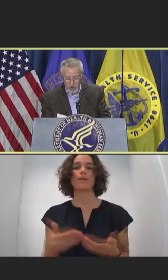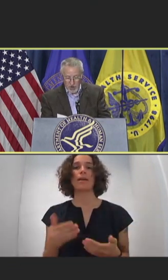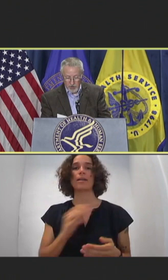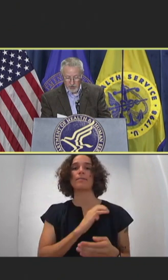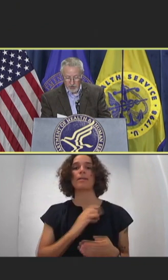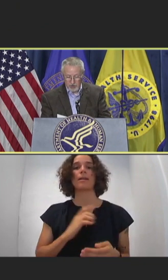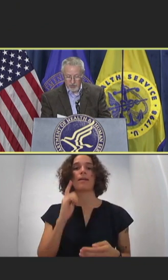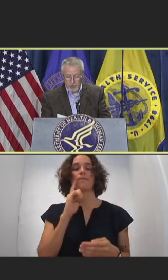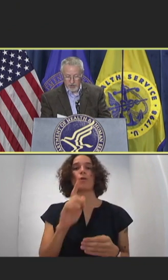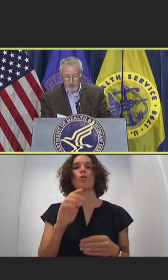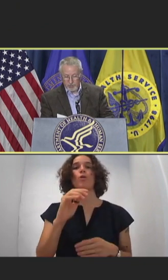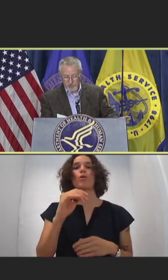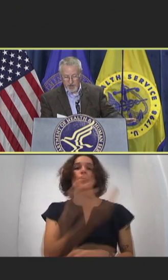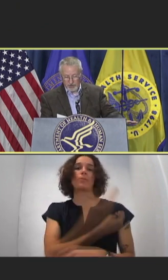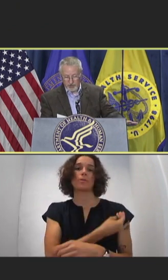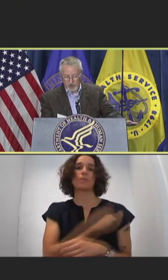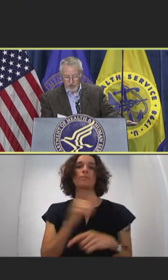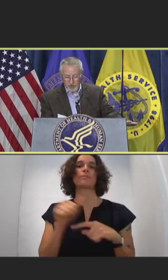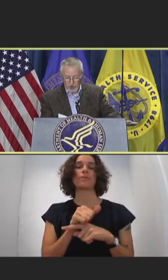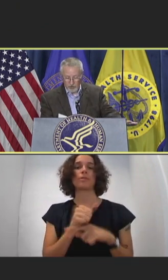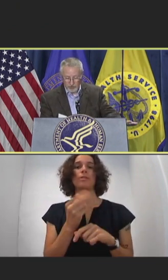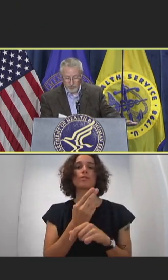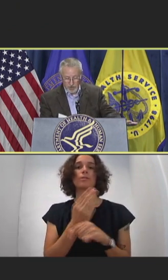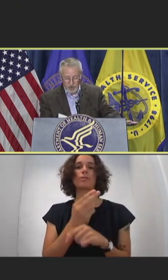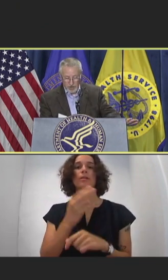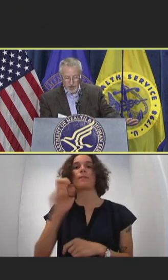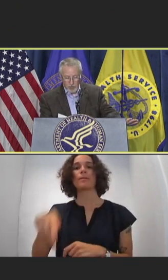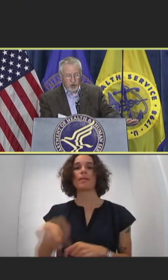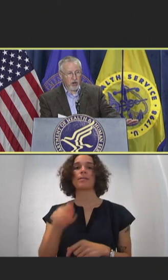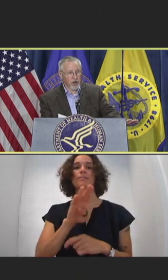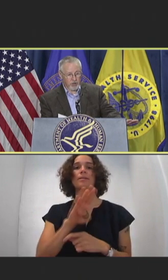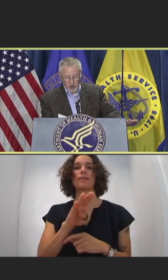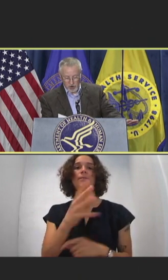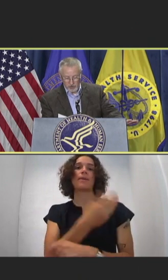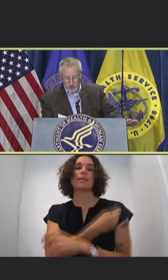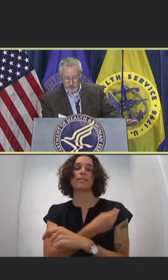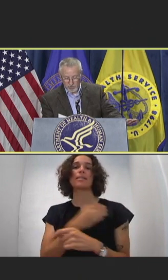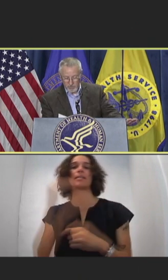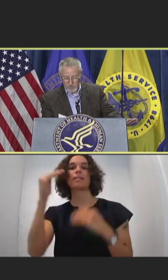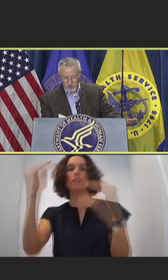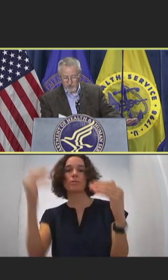on the use of hepatitis B vaccine in adults. Yet we're hearing there are system-, physician-,